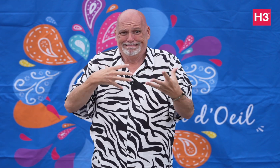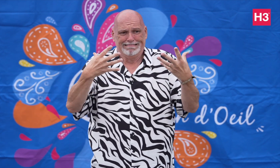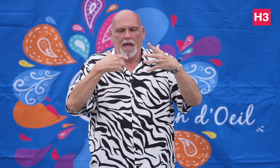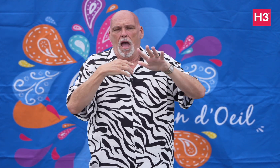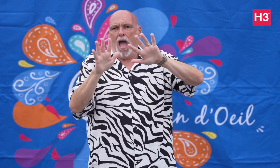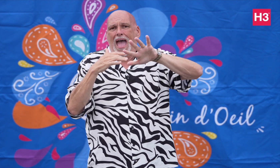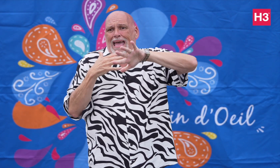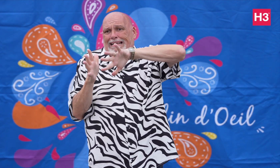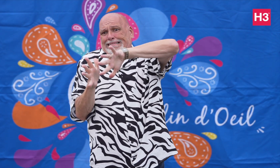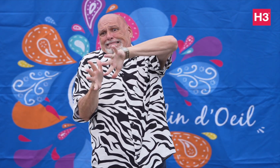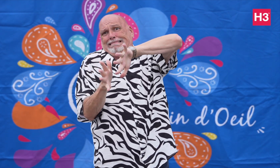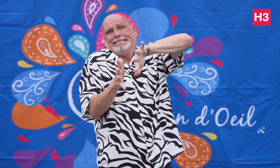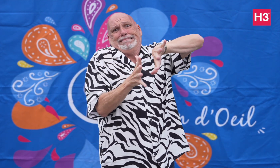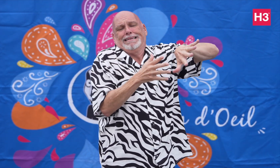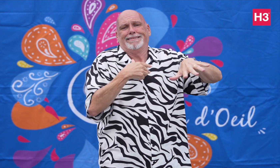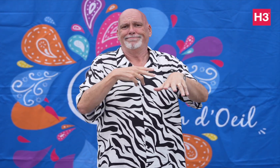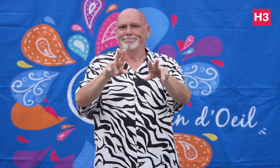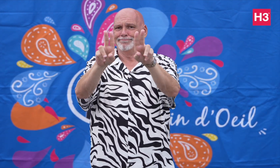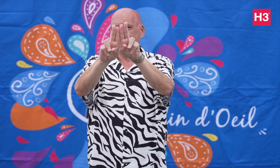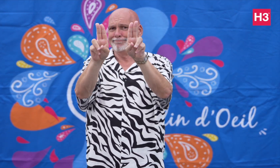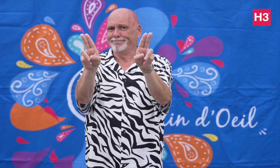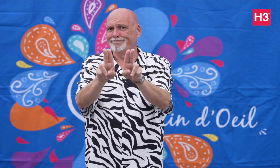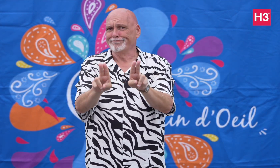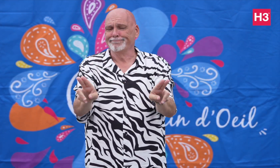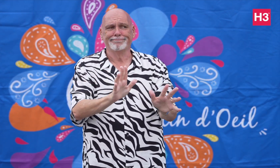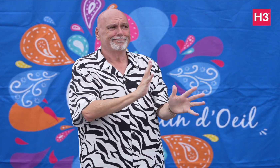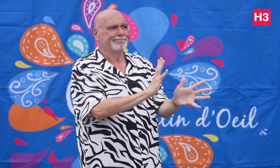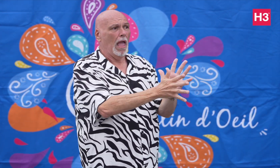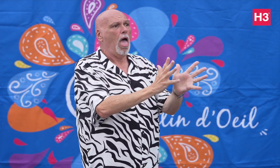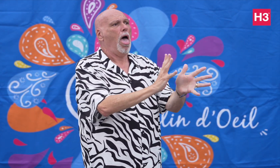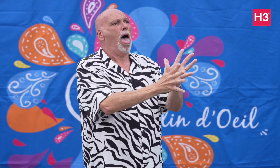so we switched to International Sign — and finally, we could understand each other!